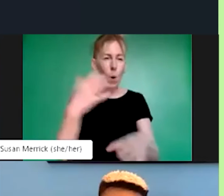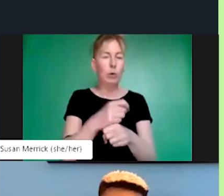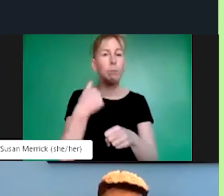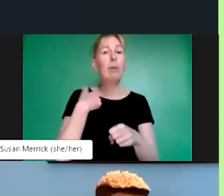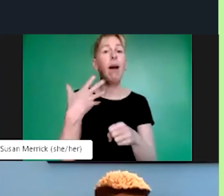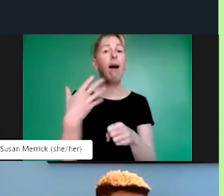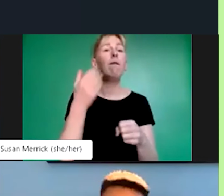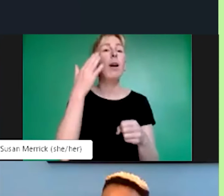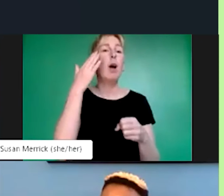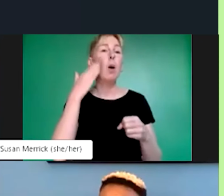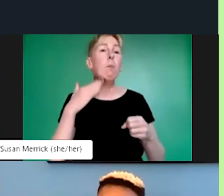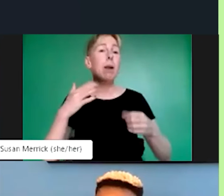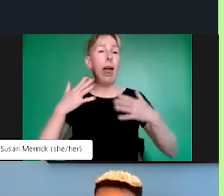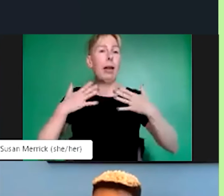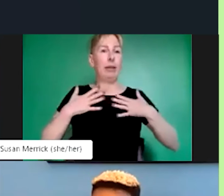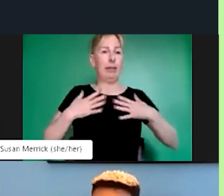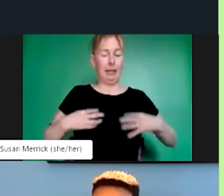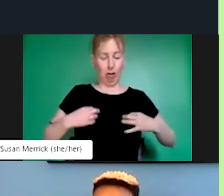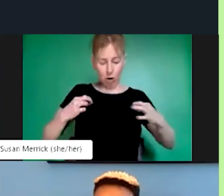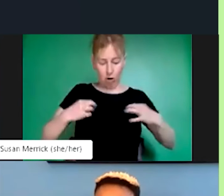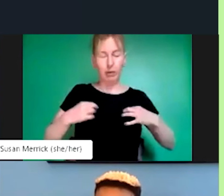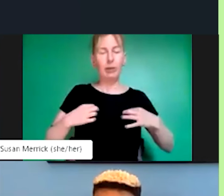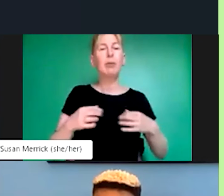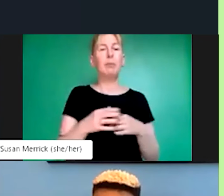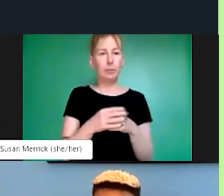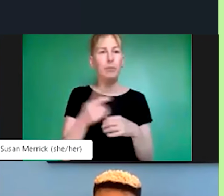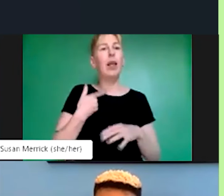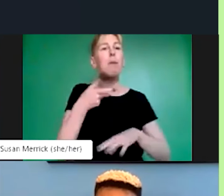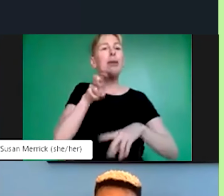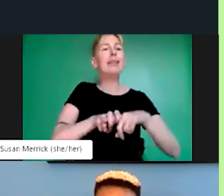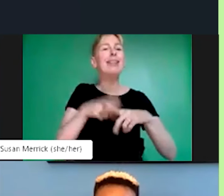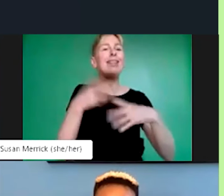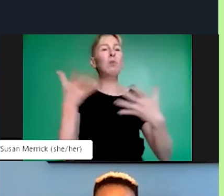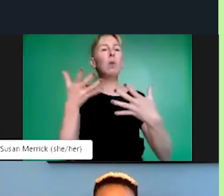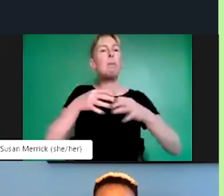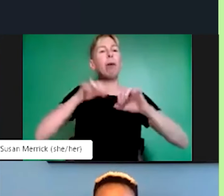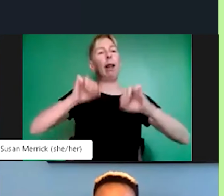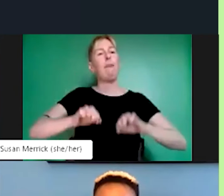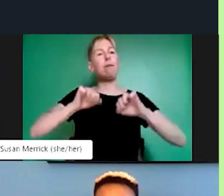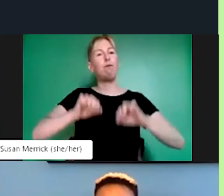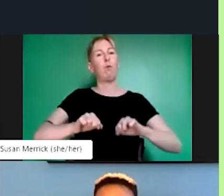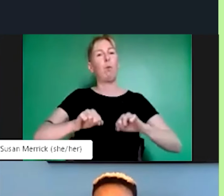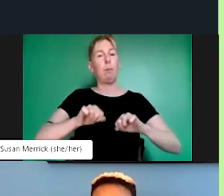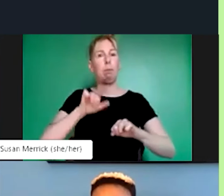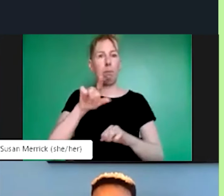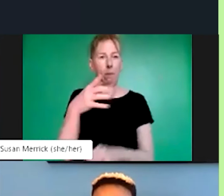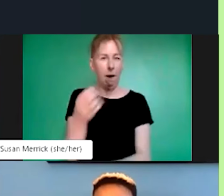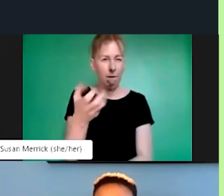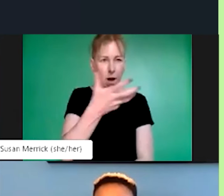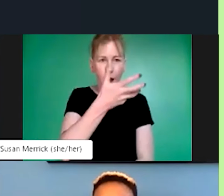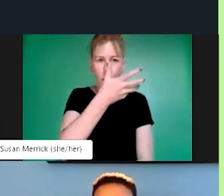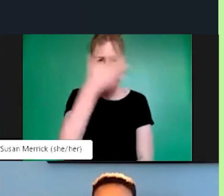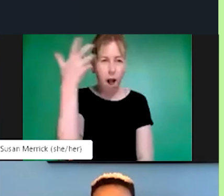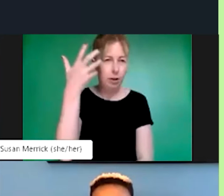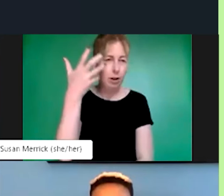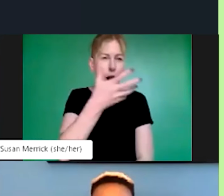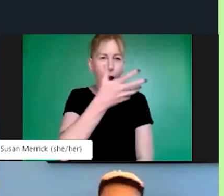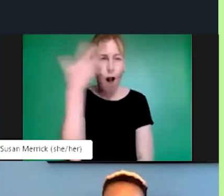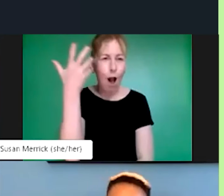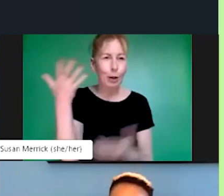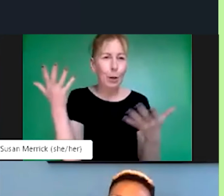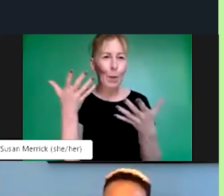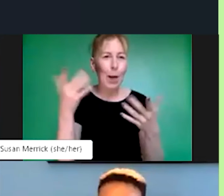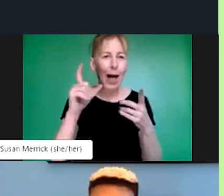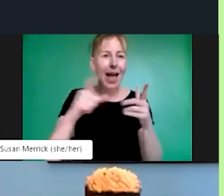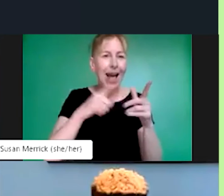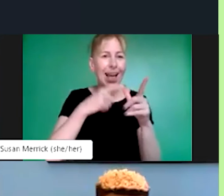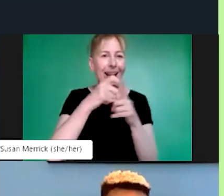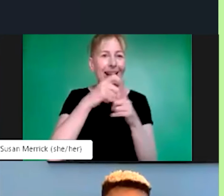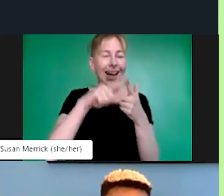I'm sitting on the floor of my living room in the heat, the heat of Cape Town, it is so hot.